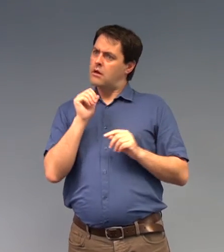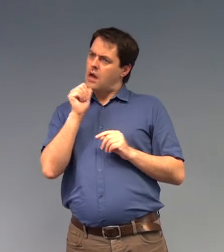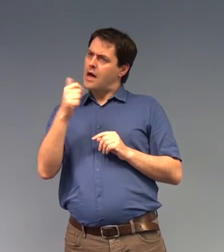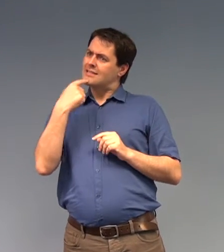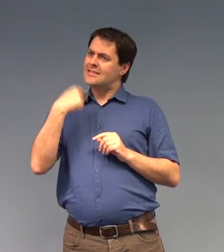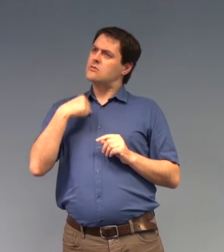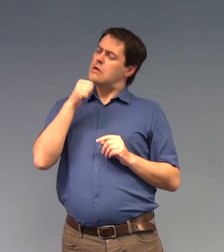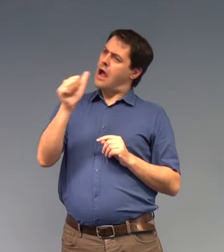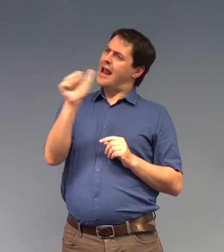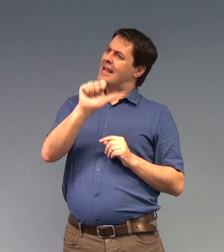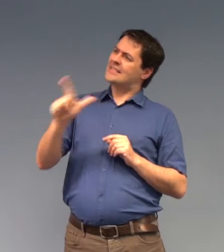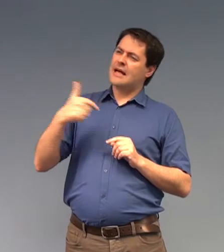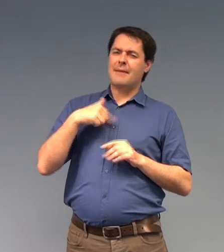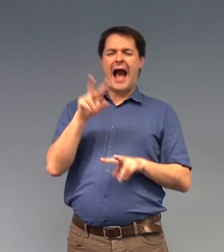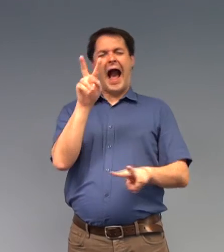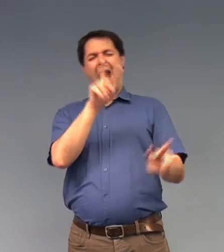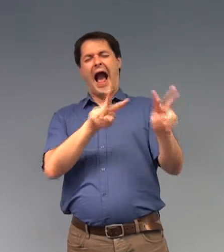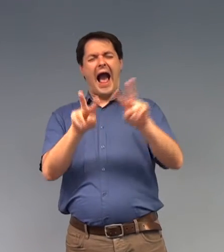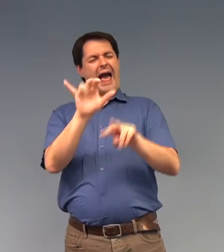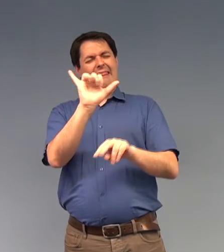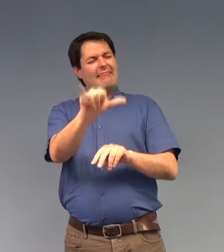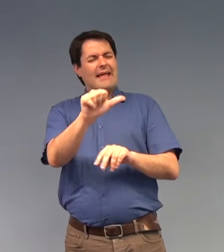That doesn't mean that I'm not signing ASL,